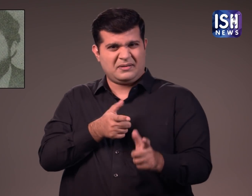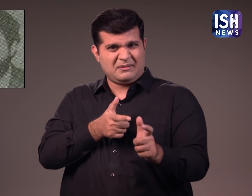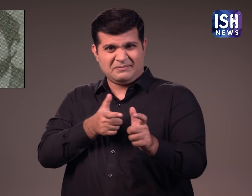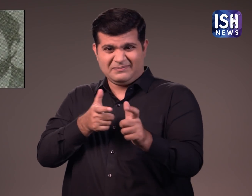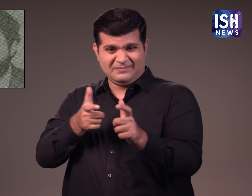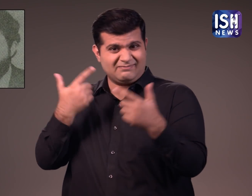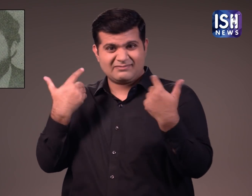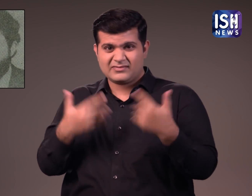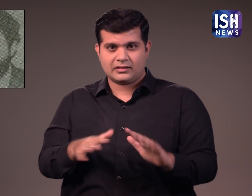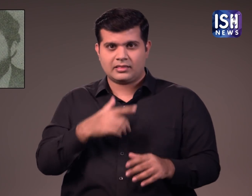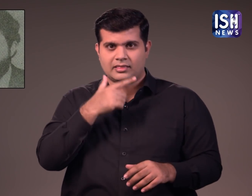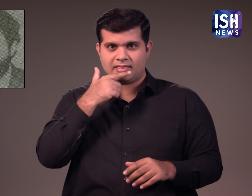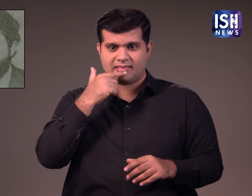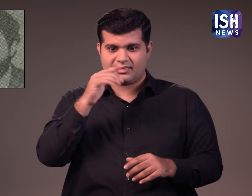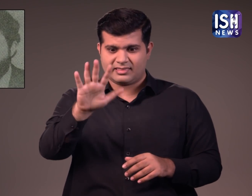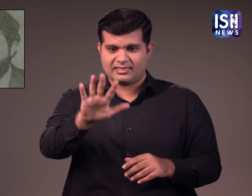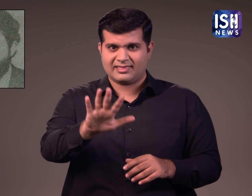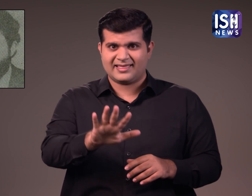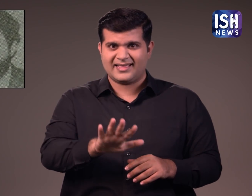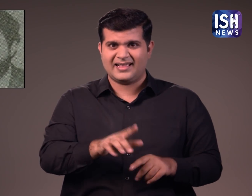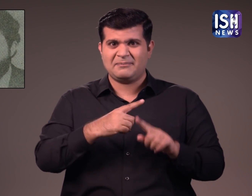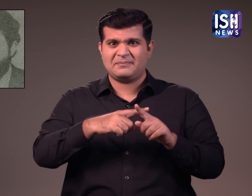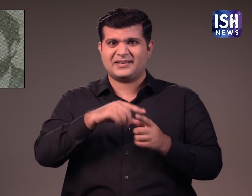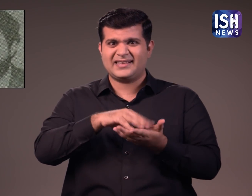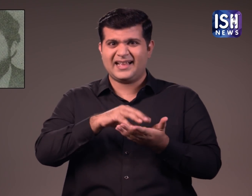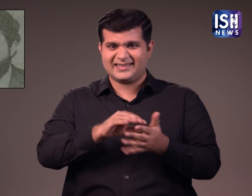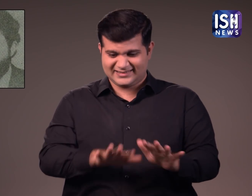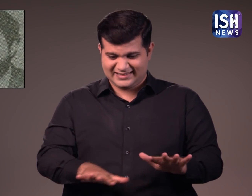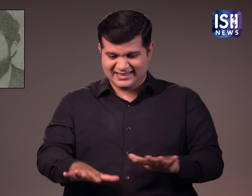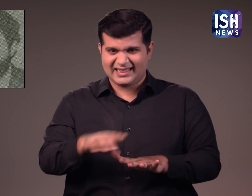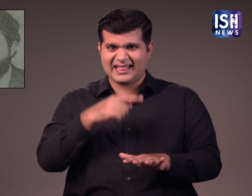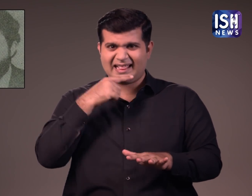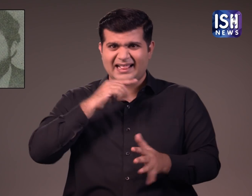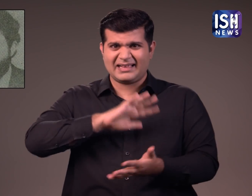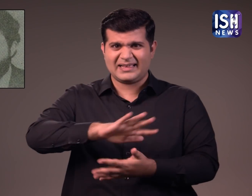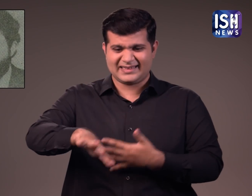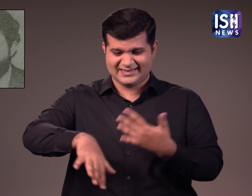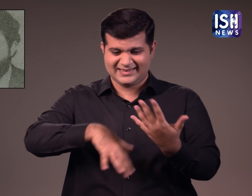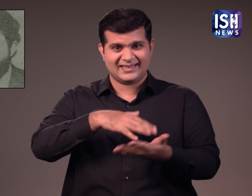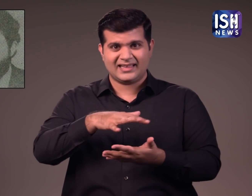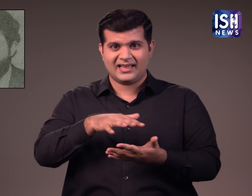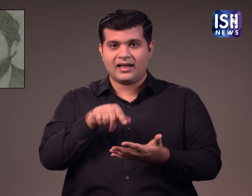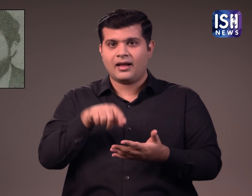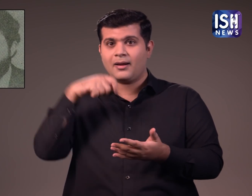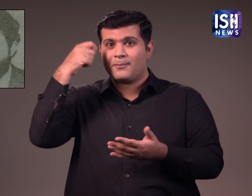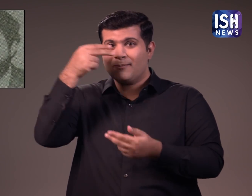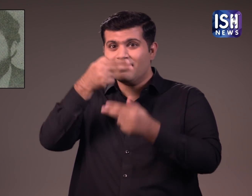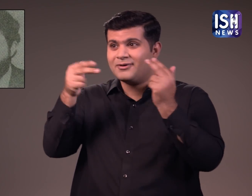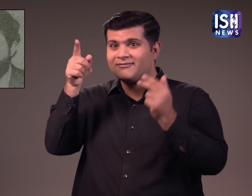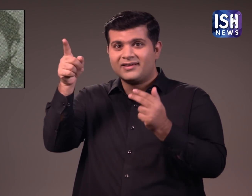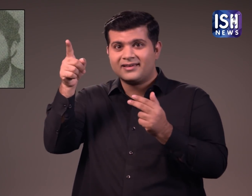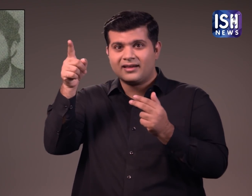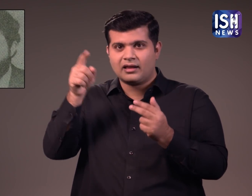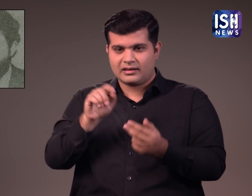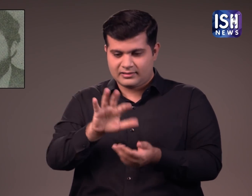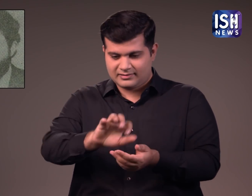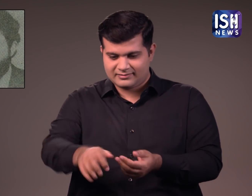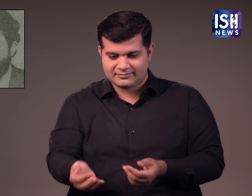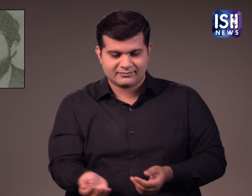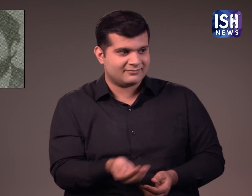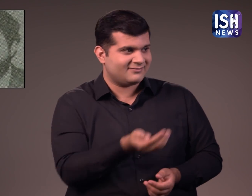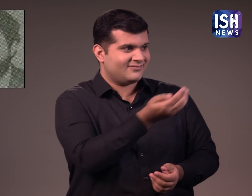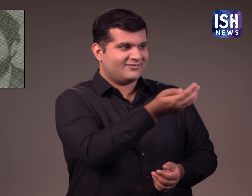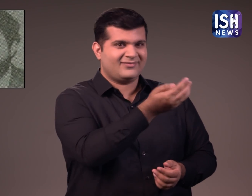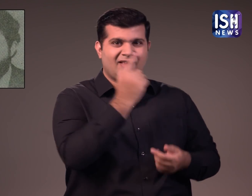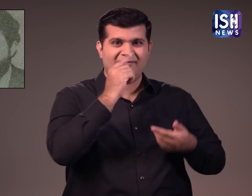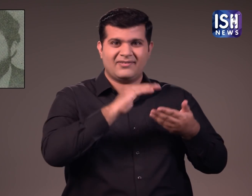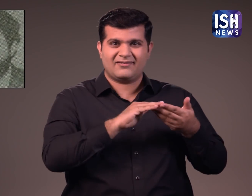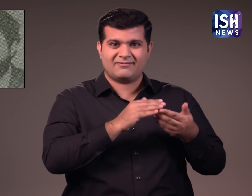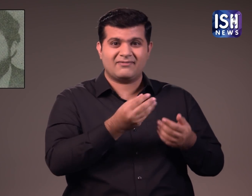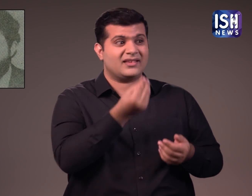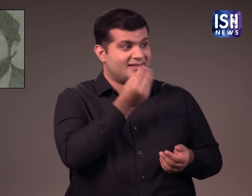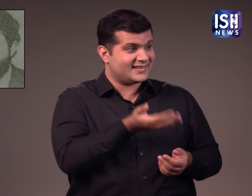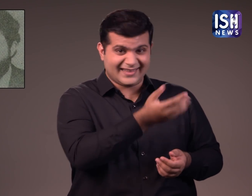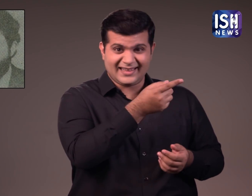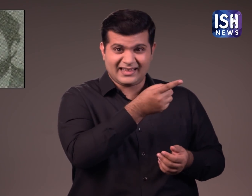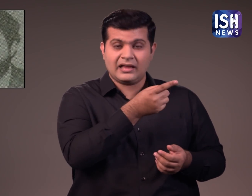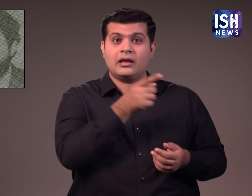The movie showed that the wife was asked to eat the rice soaked in the husband's blood.